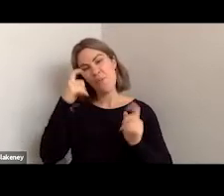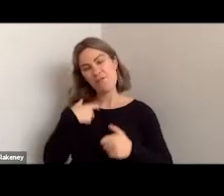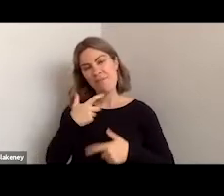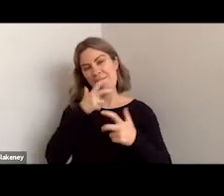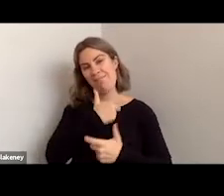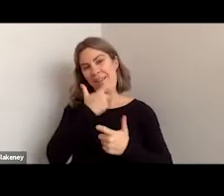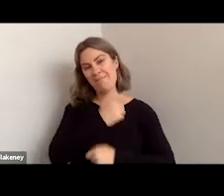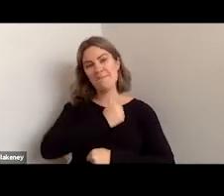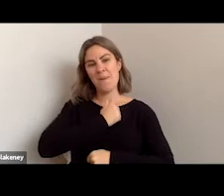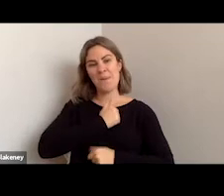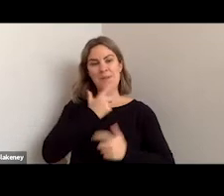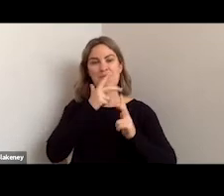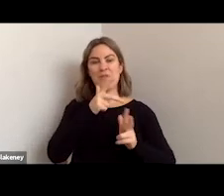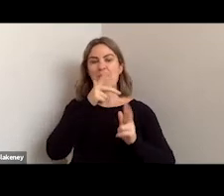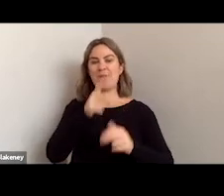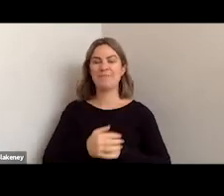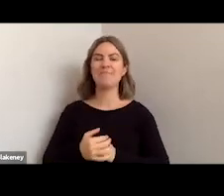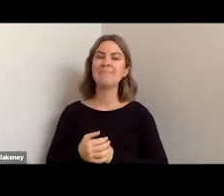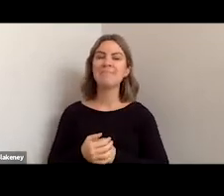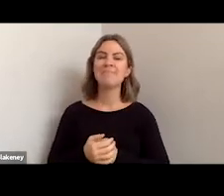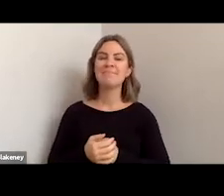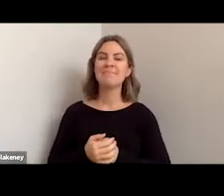The other thing this algorithm is it splits